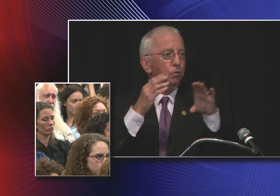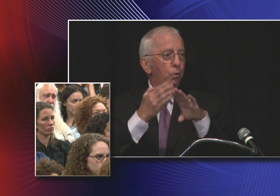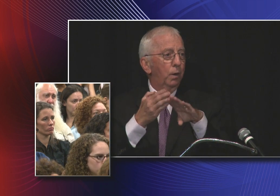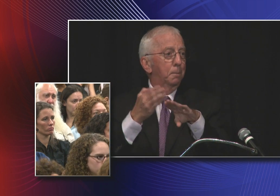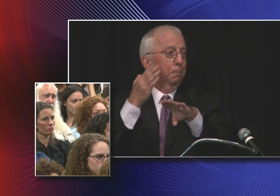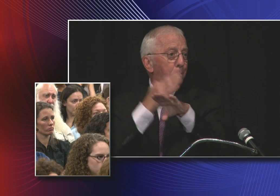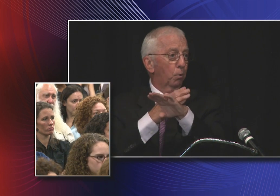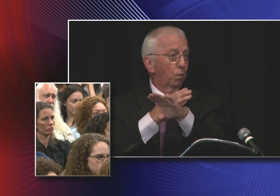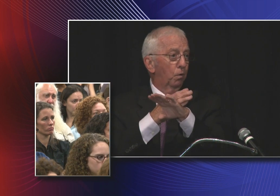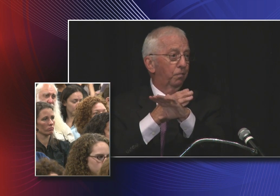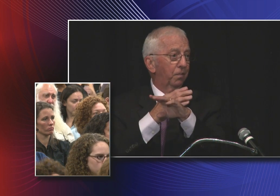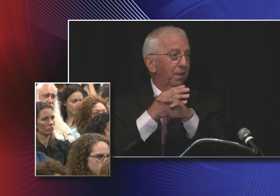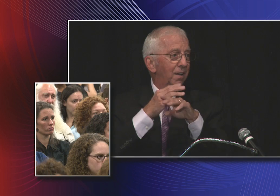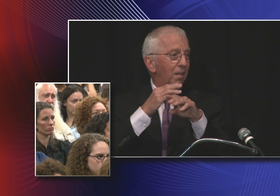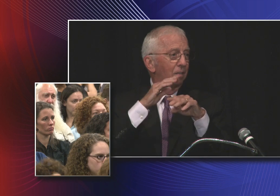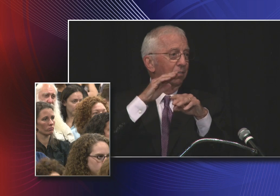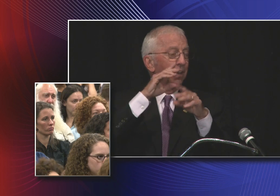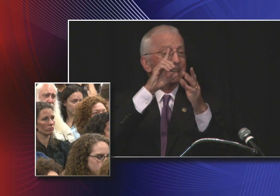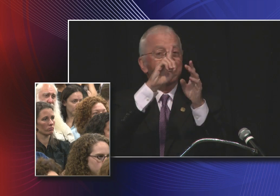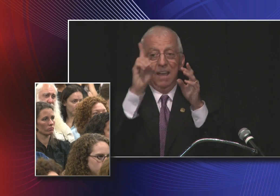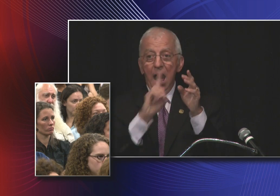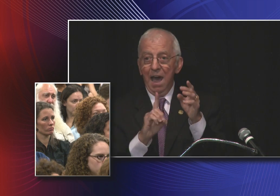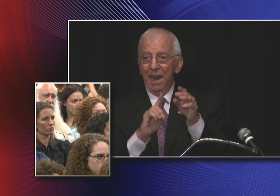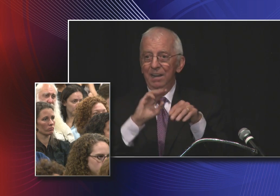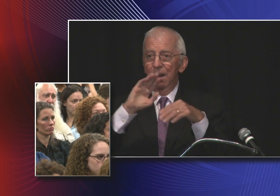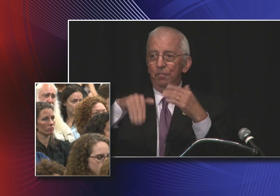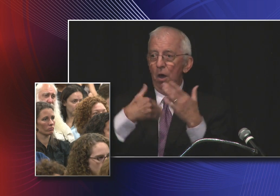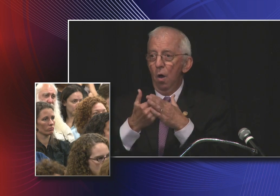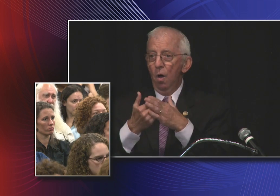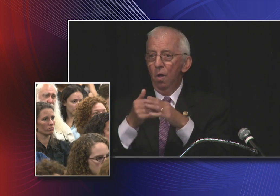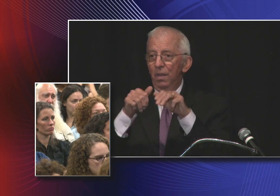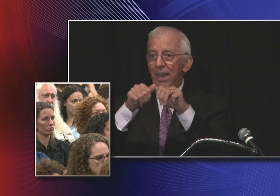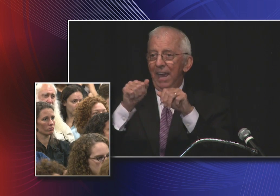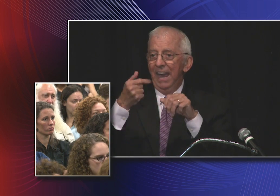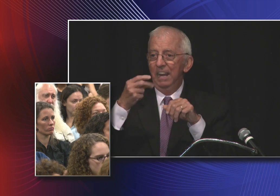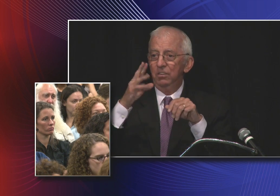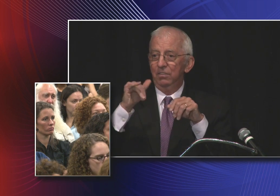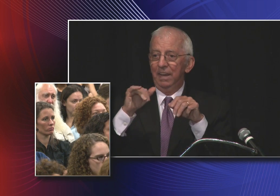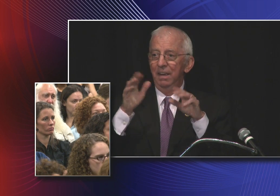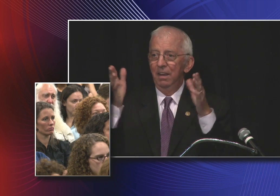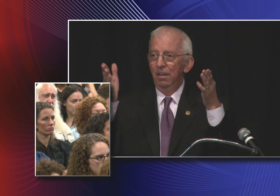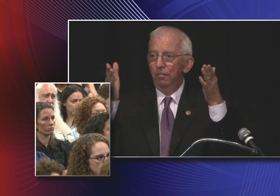to improve the design of the whole agency.